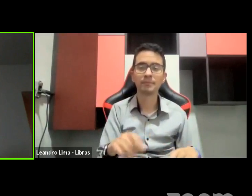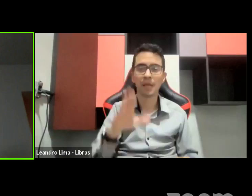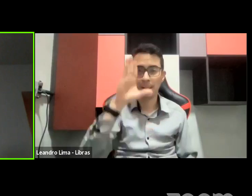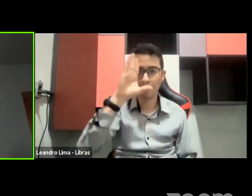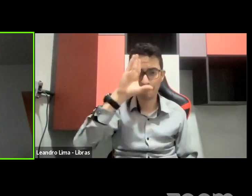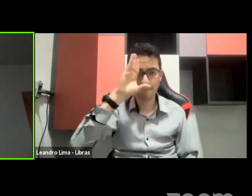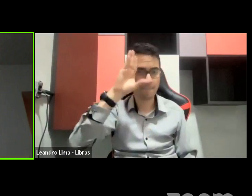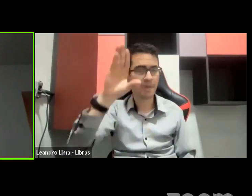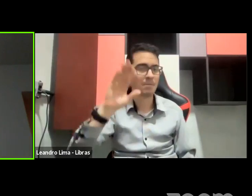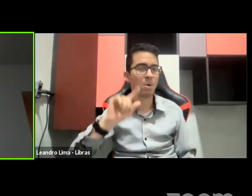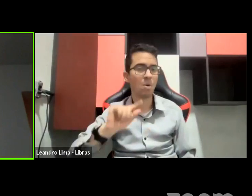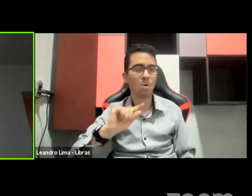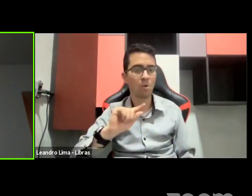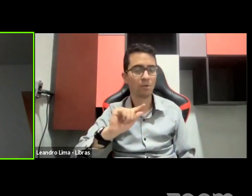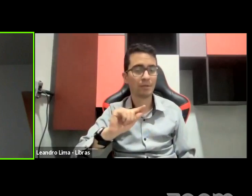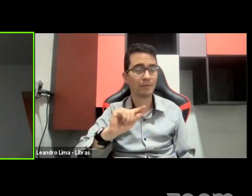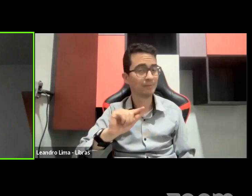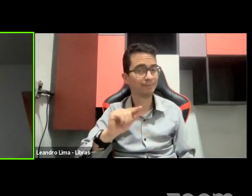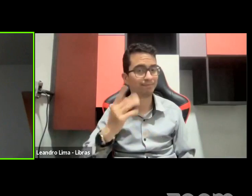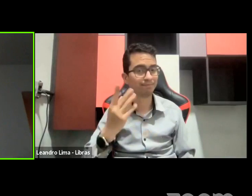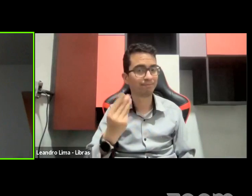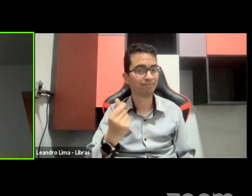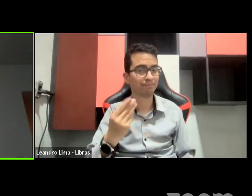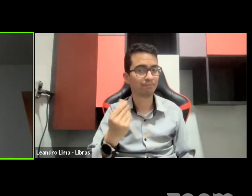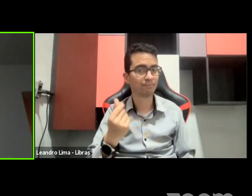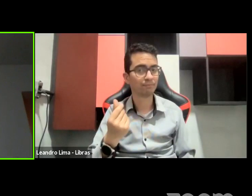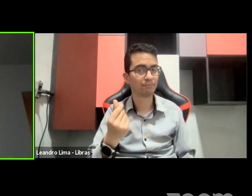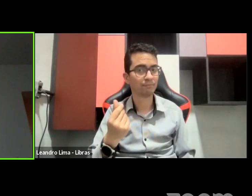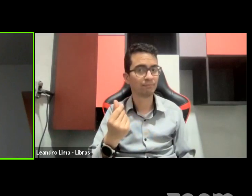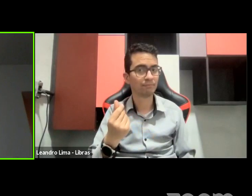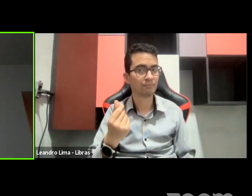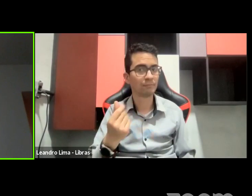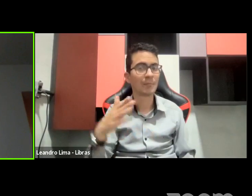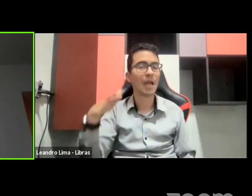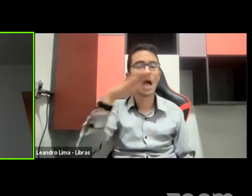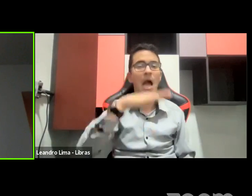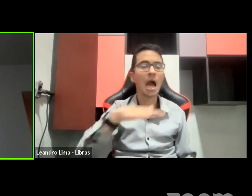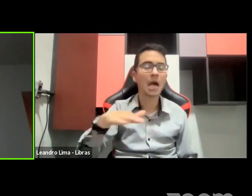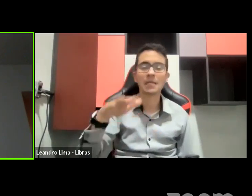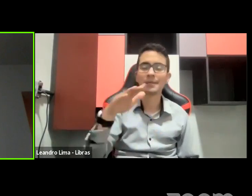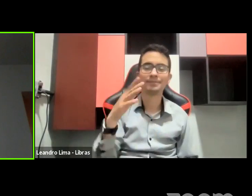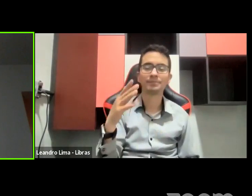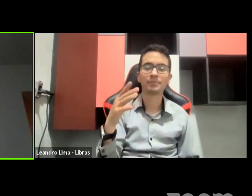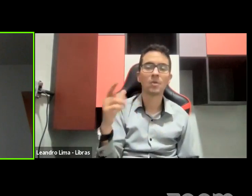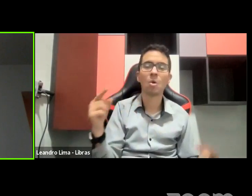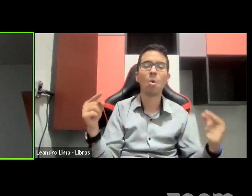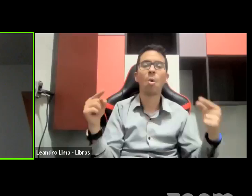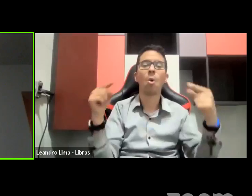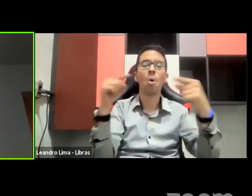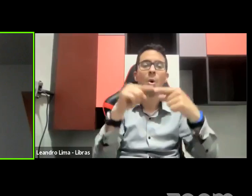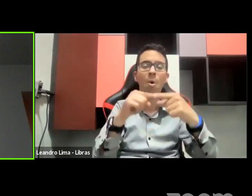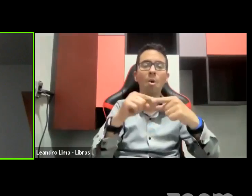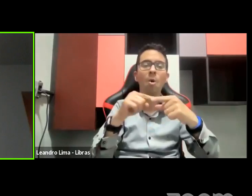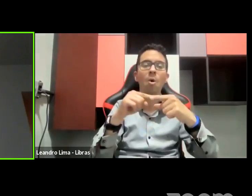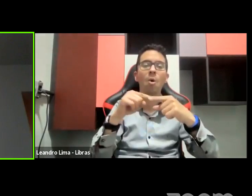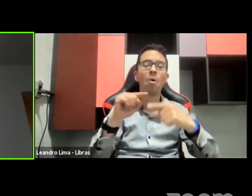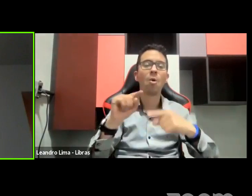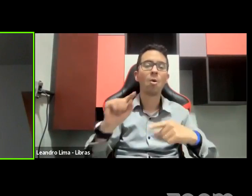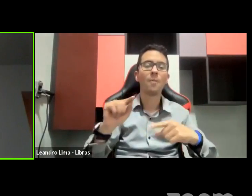Finally, you know. ow, our agency or relate to ow, our agency or related also to the objects.